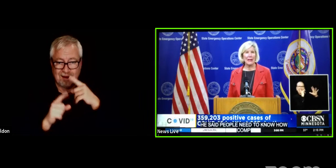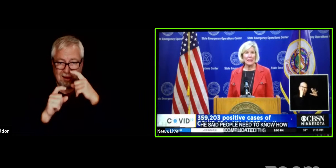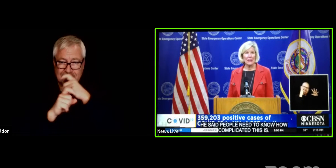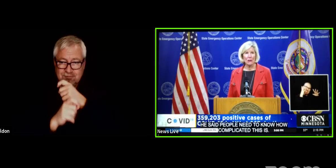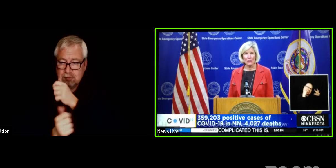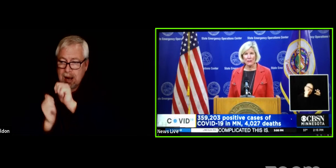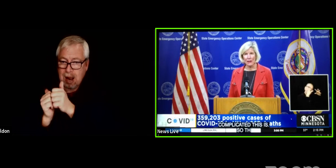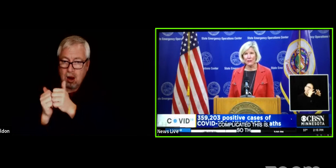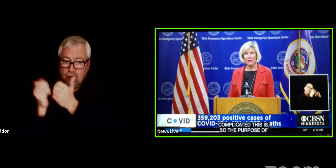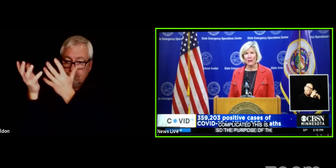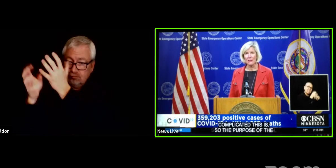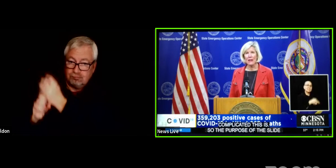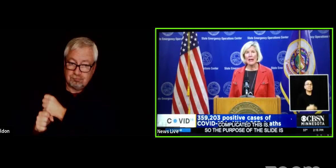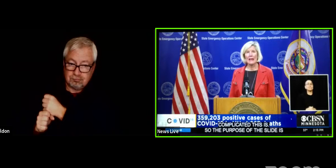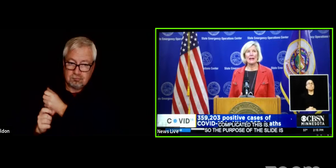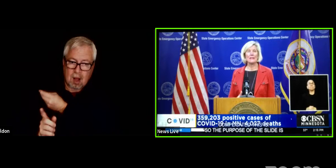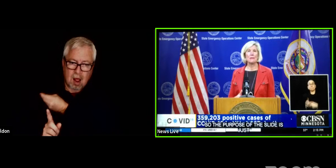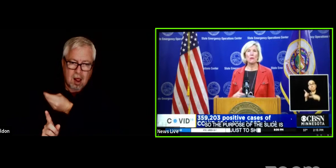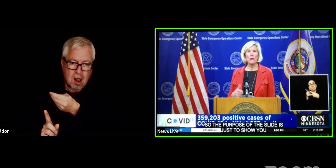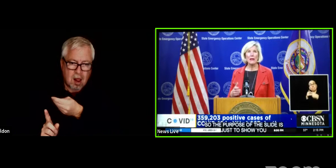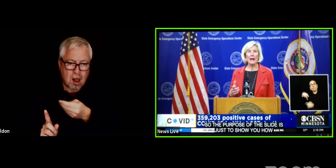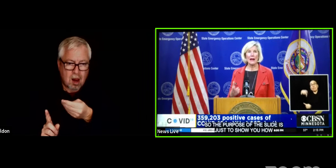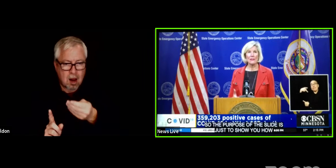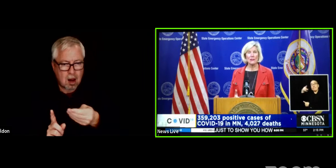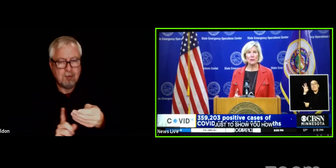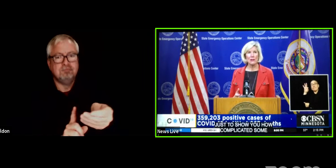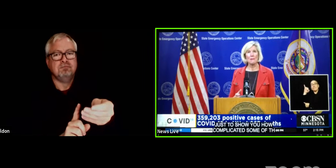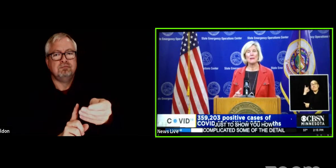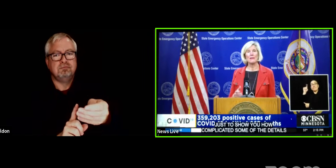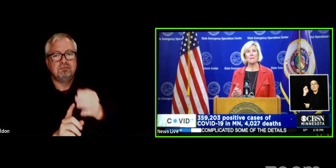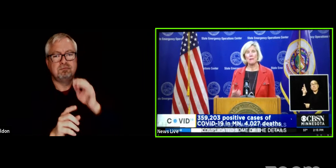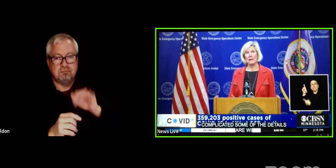80 GROWS CELSIUS, HAS TO BE RECONSTITUTED, THAT MEANS IT'S